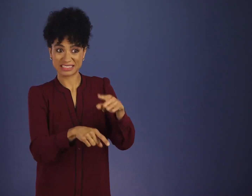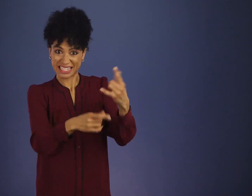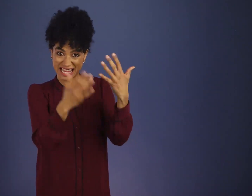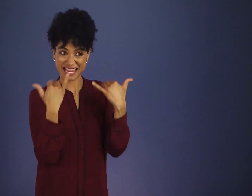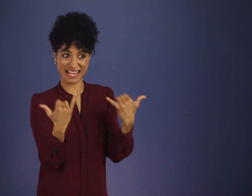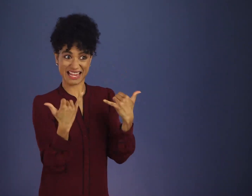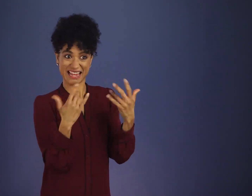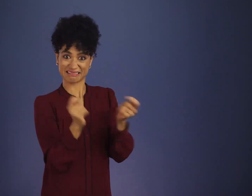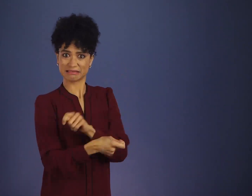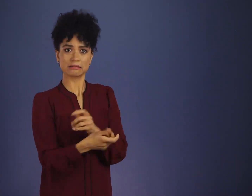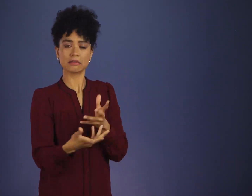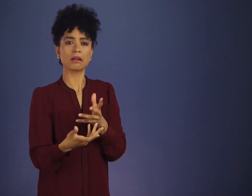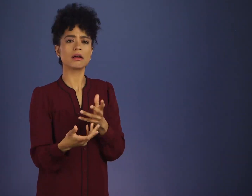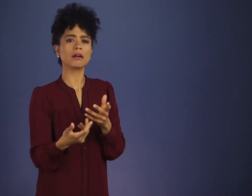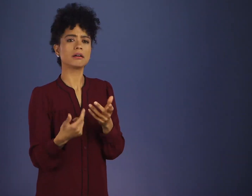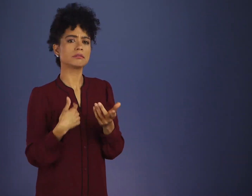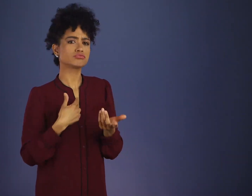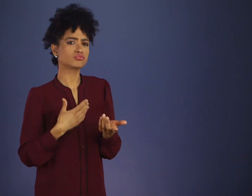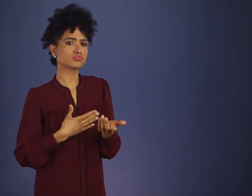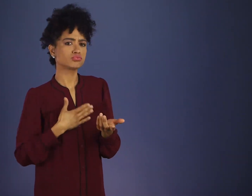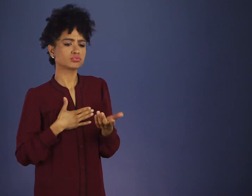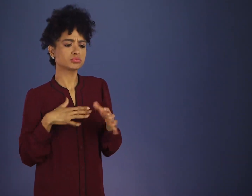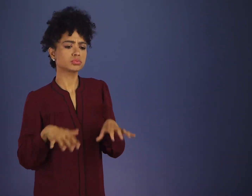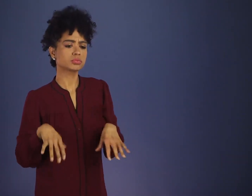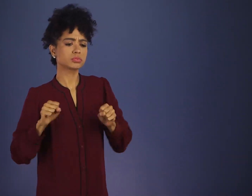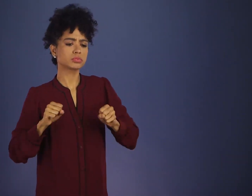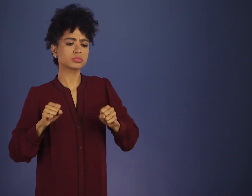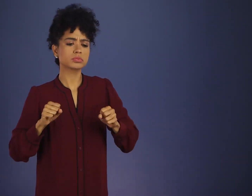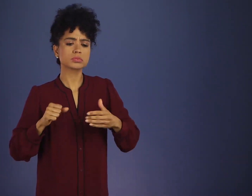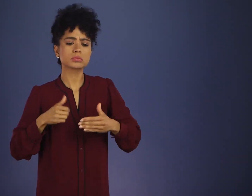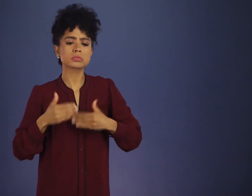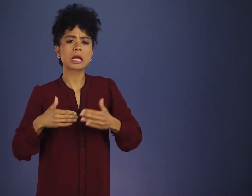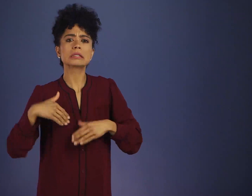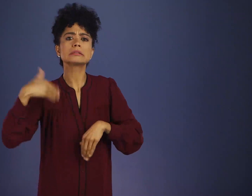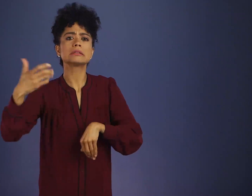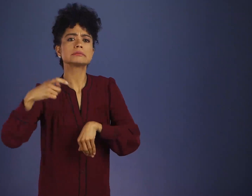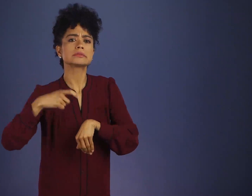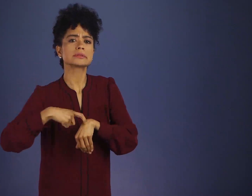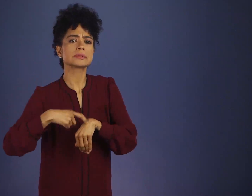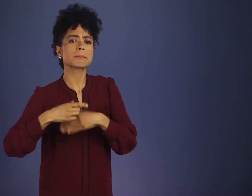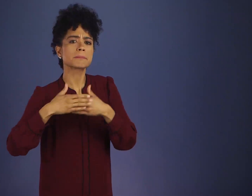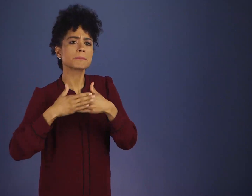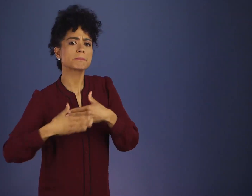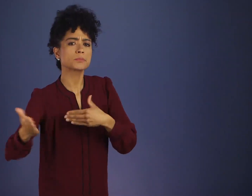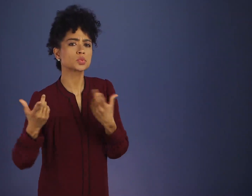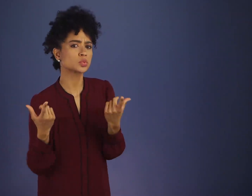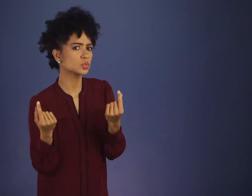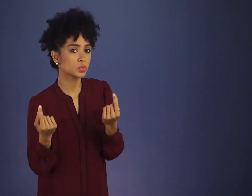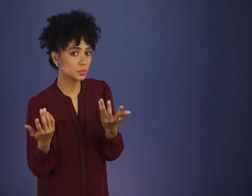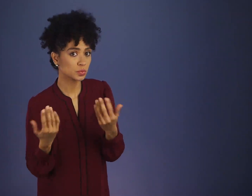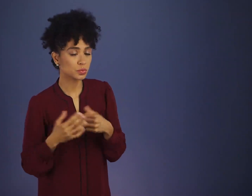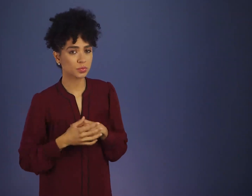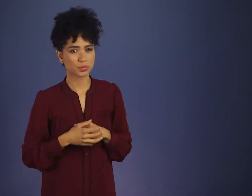If I am unable to change the present state of affairs, am I willing to take the measures necessary